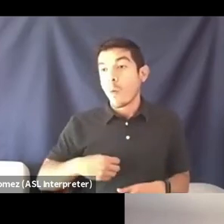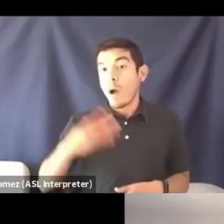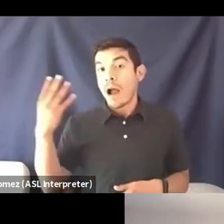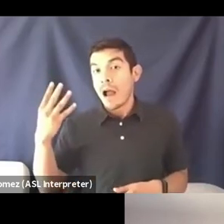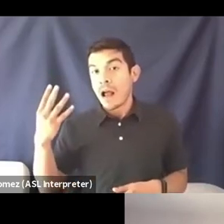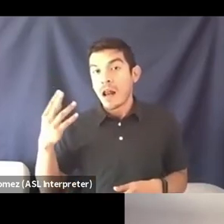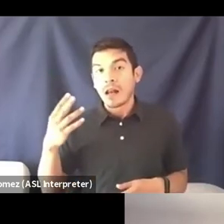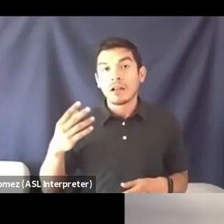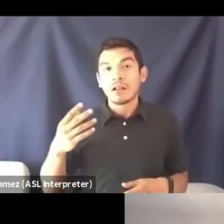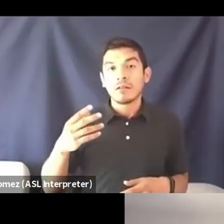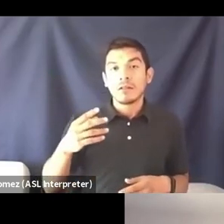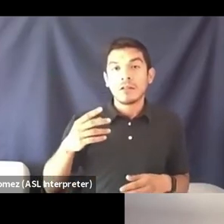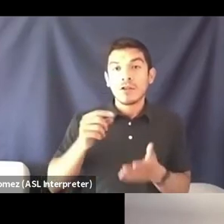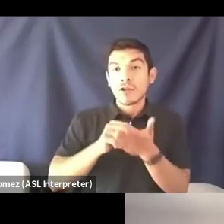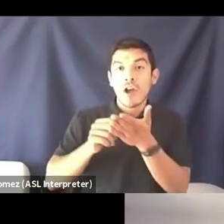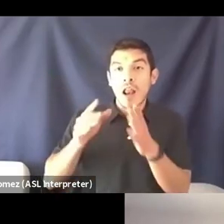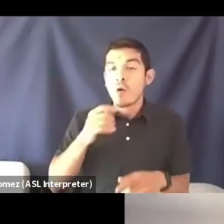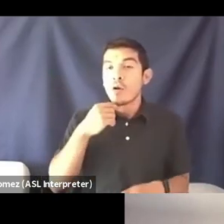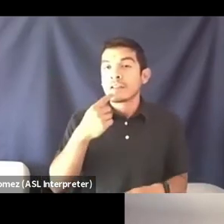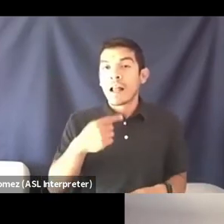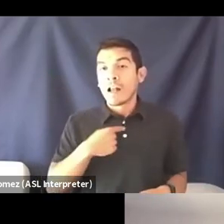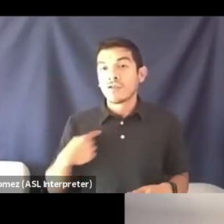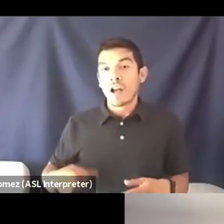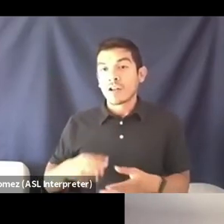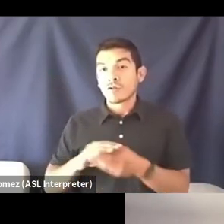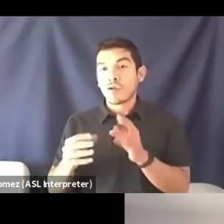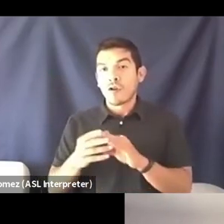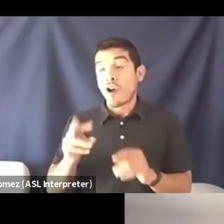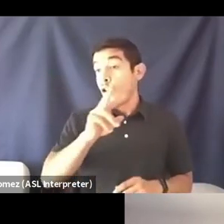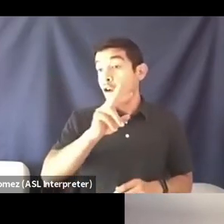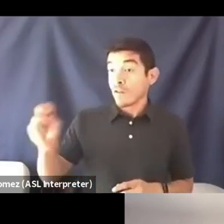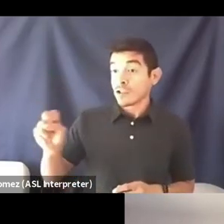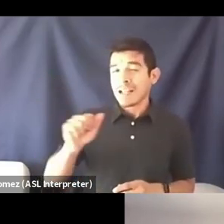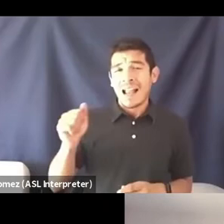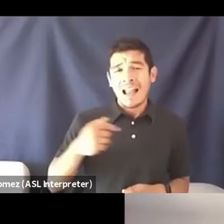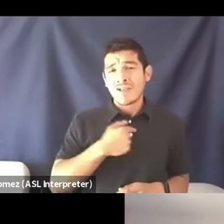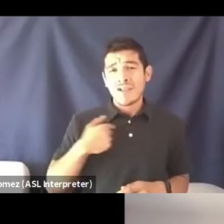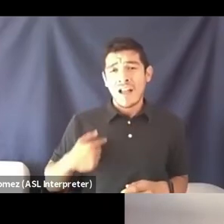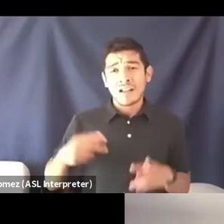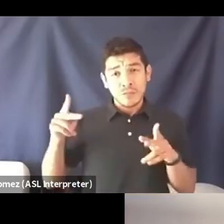who is telling a Chinese story. Versus a Chinese native, native Chinese